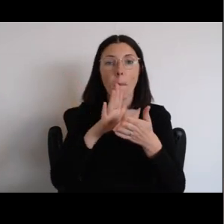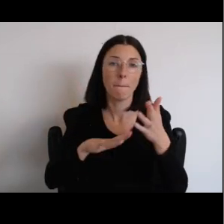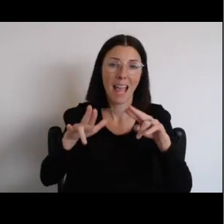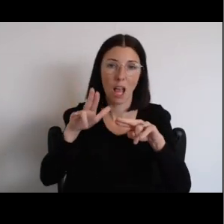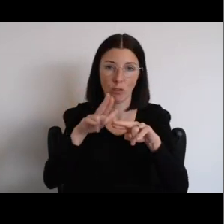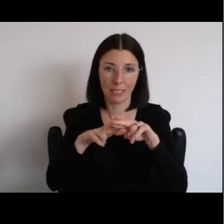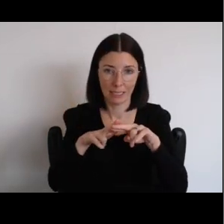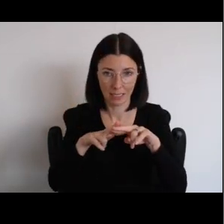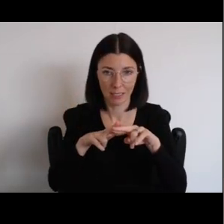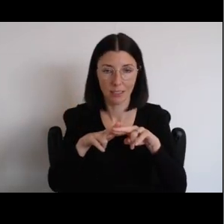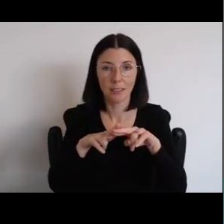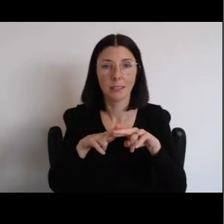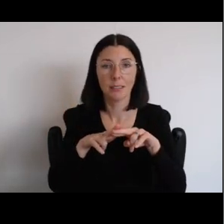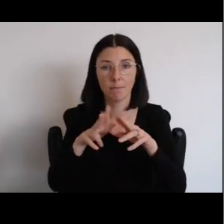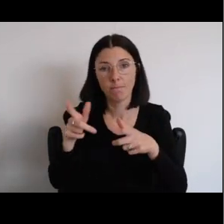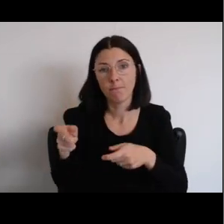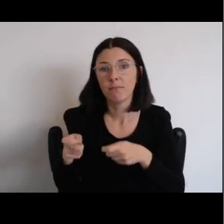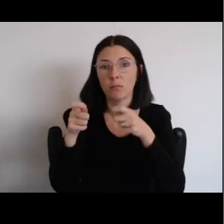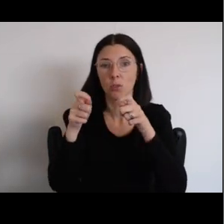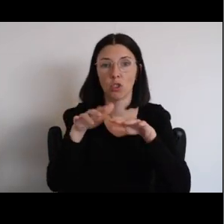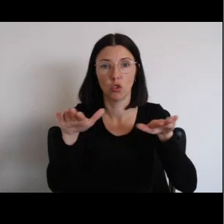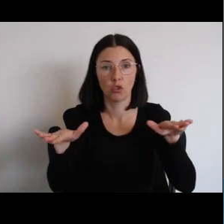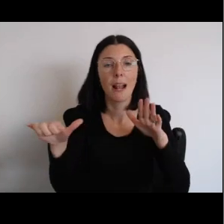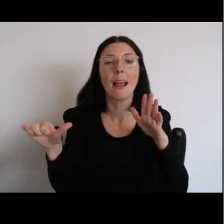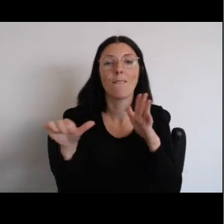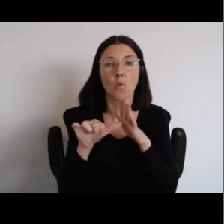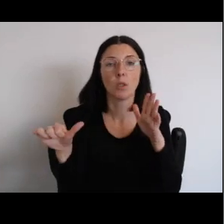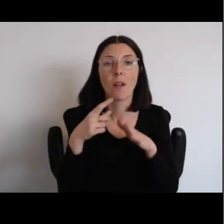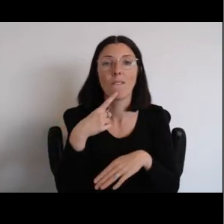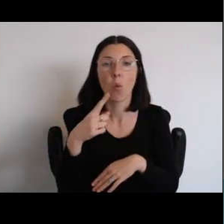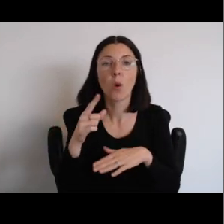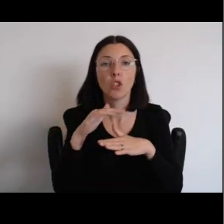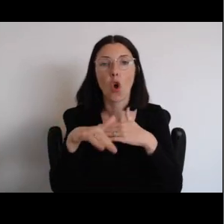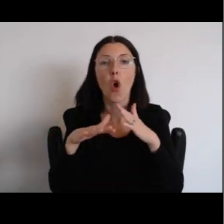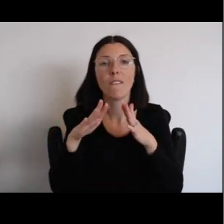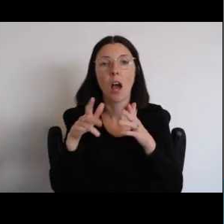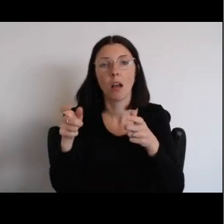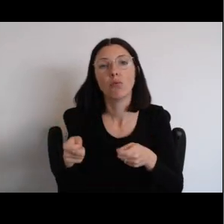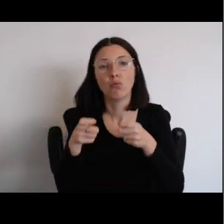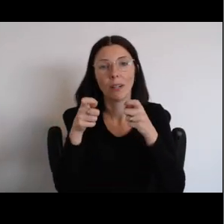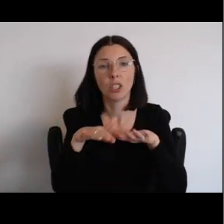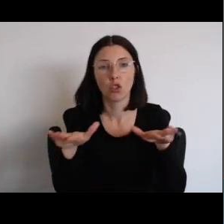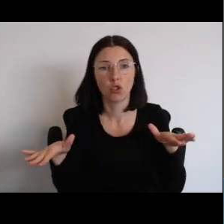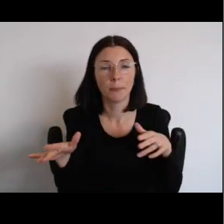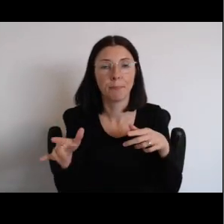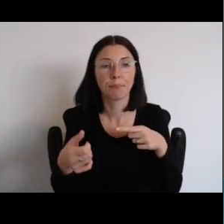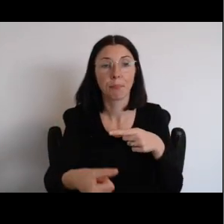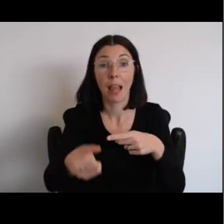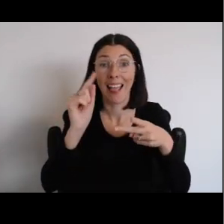and enforcement of orders around parenting um the second piece of change to the Family Law act